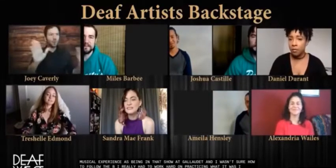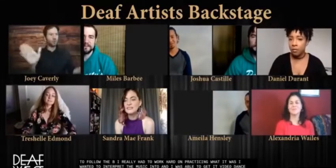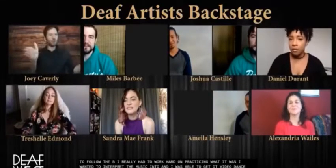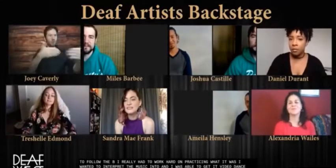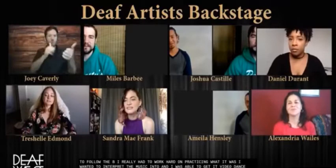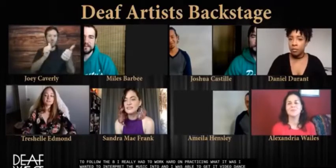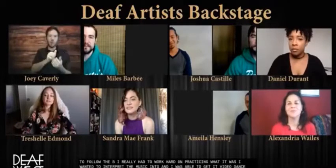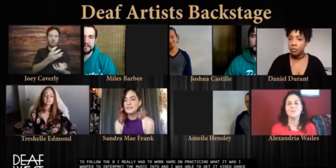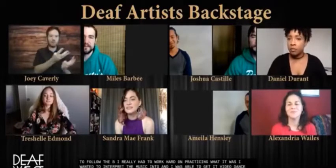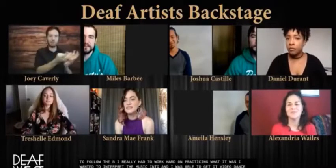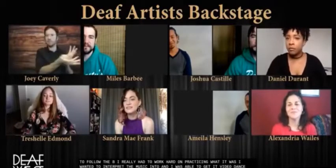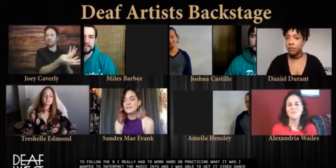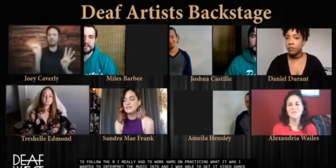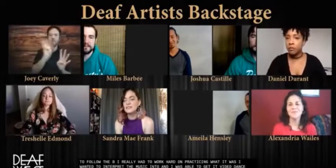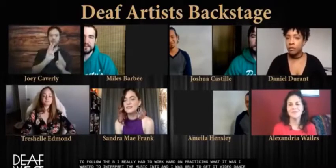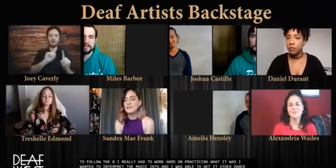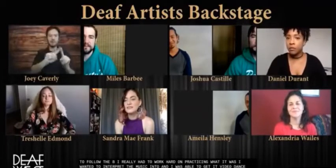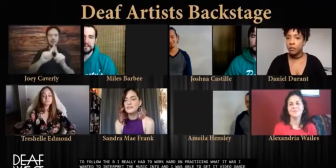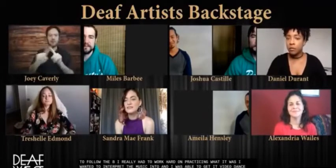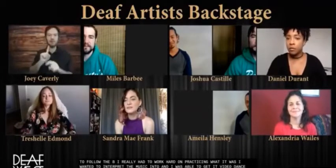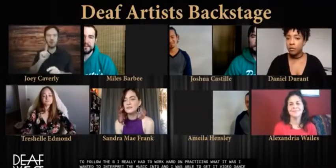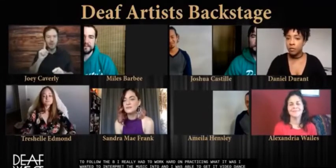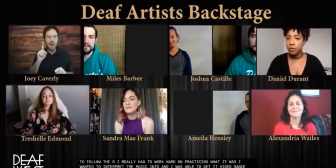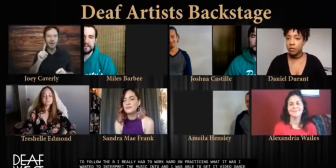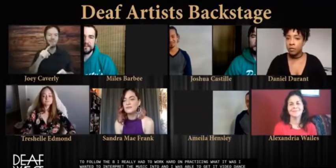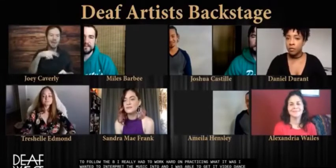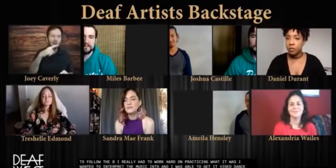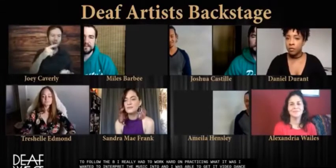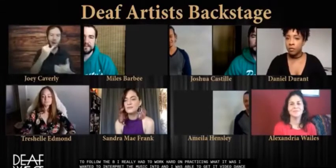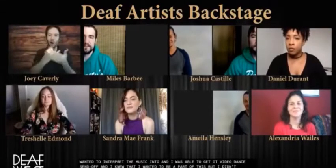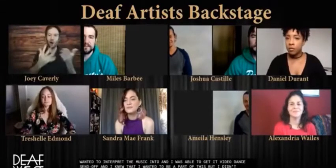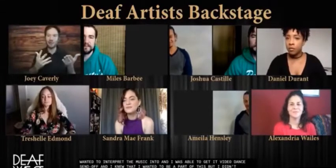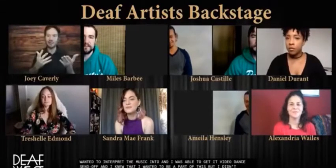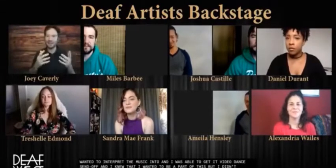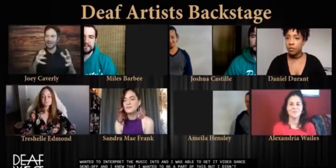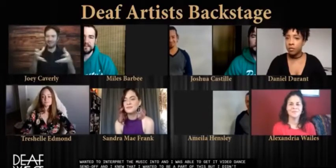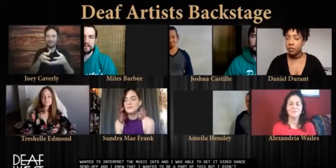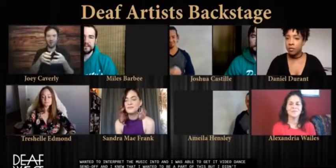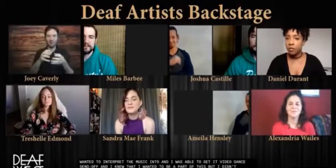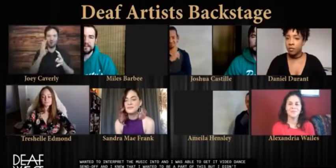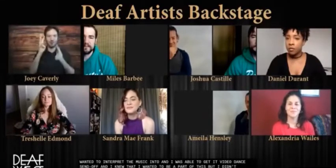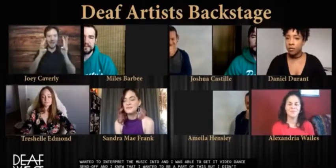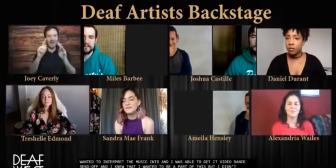What was your first reaction when you came into the room with this cast of Deaf and hearing artists?